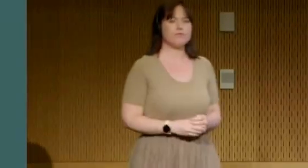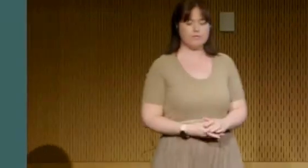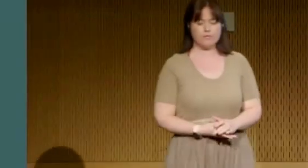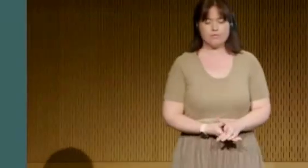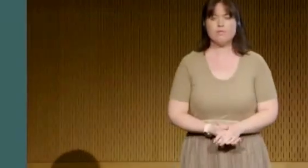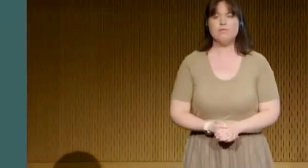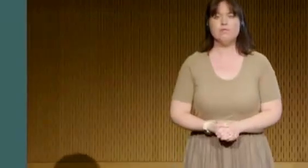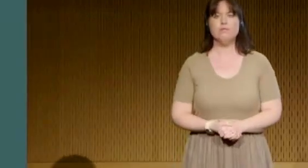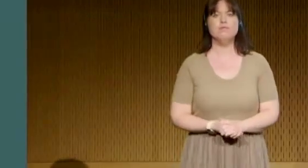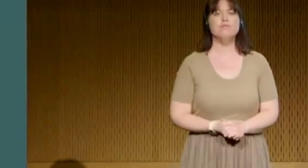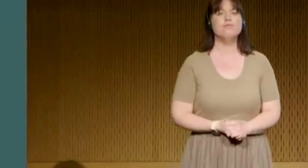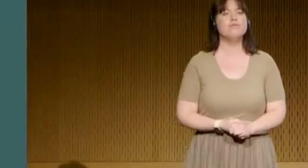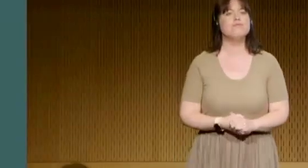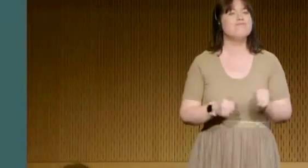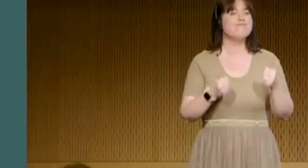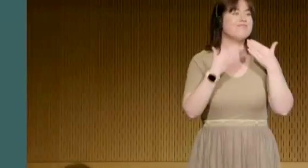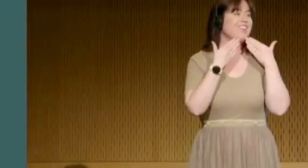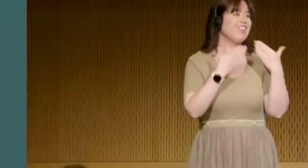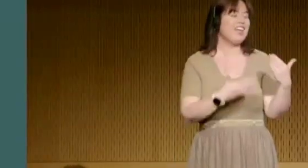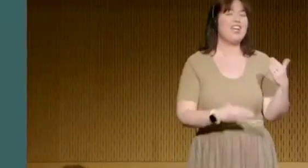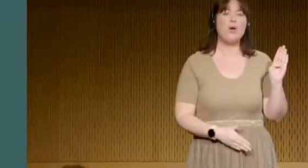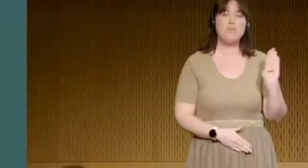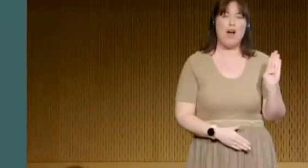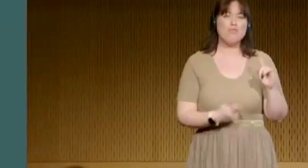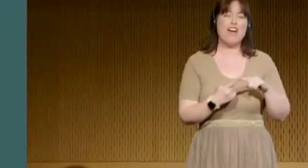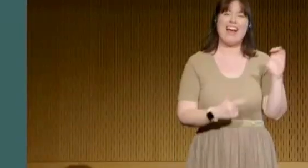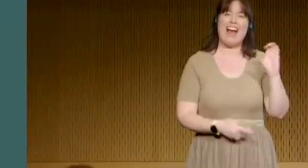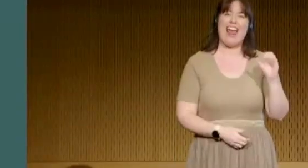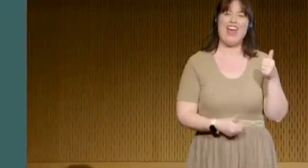(Erica): Thank you so much, Bairbre and Clare. And I think,